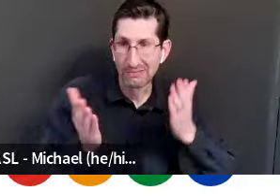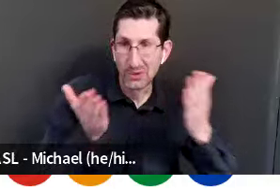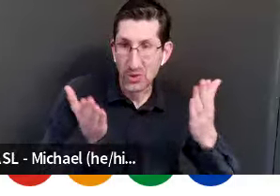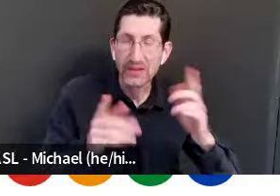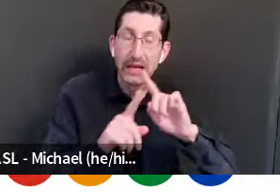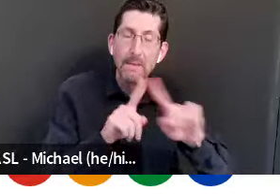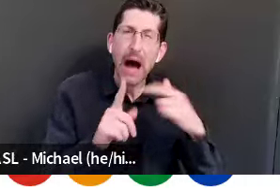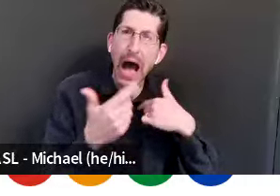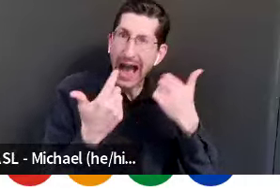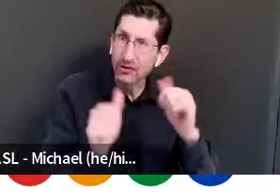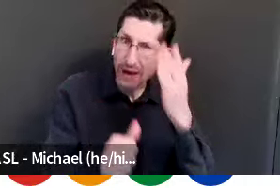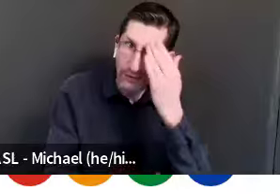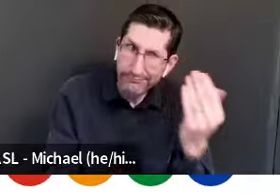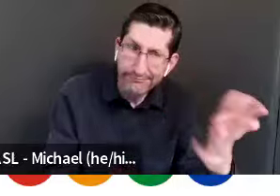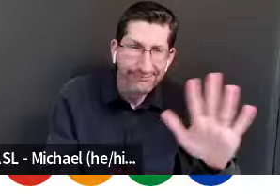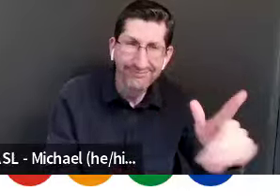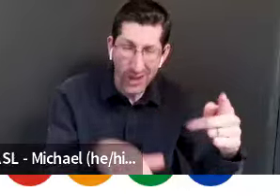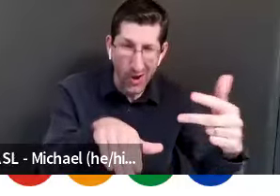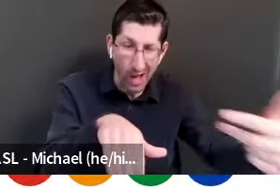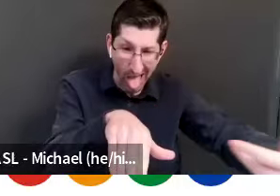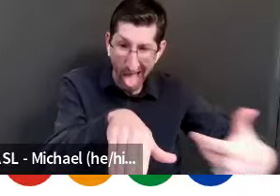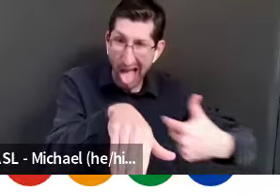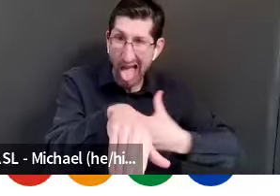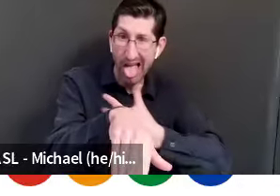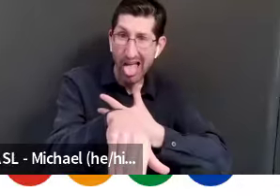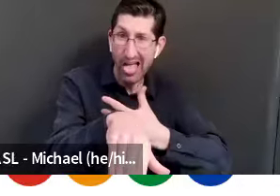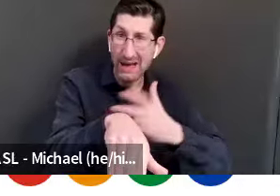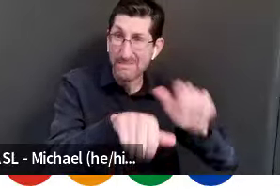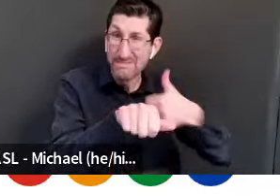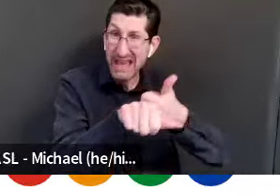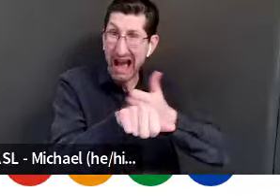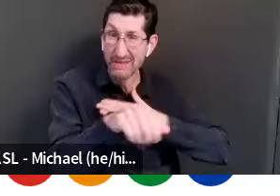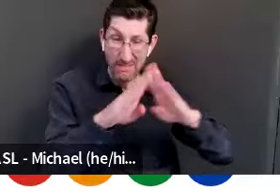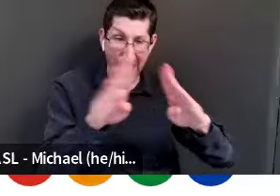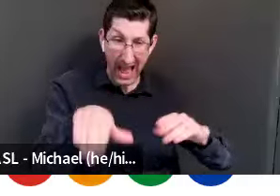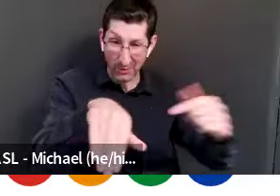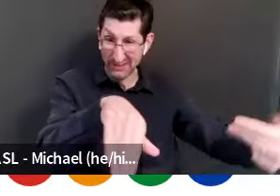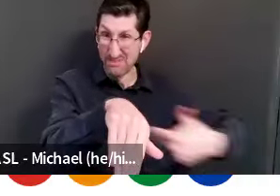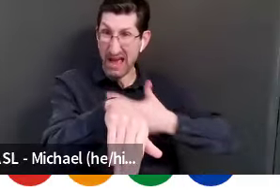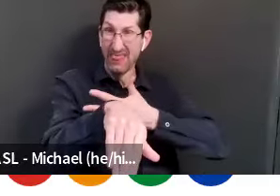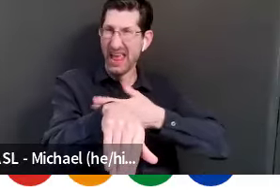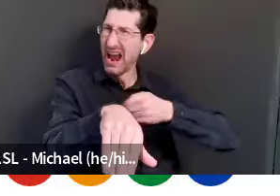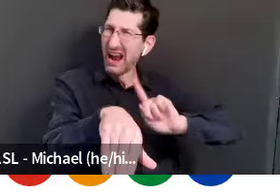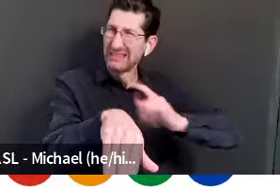CUSTOMER SERVICE. I'M TRYING TO LET THEM KNOW THEY